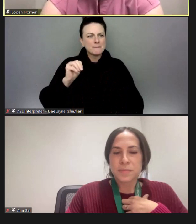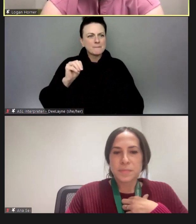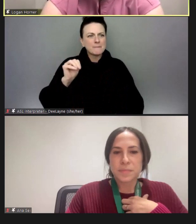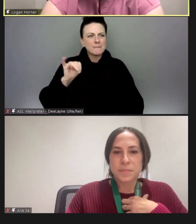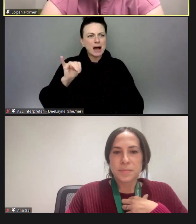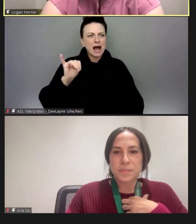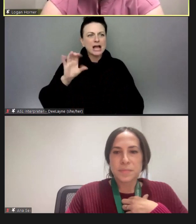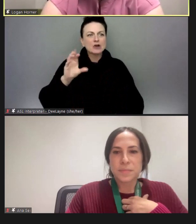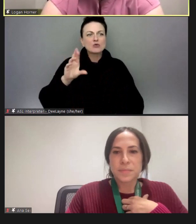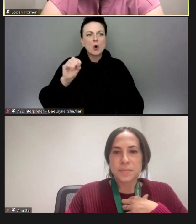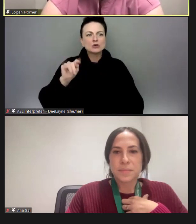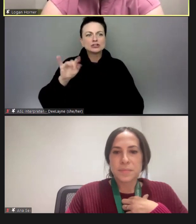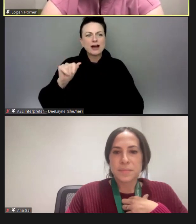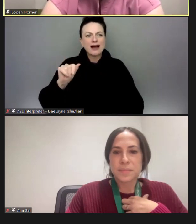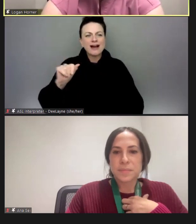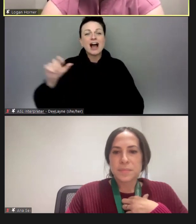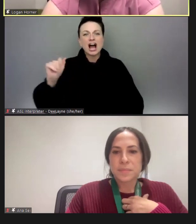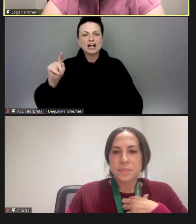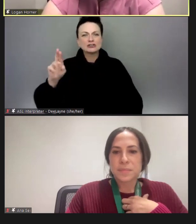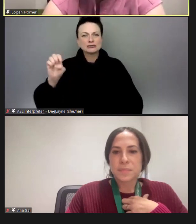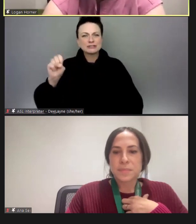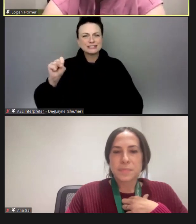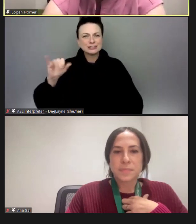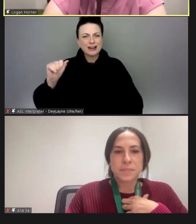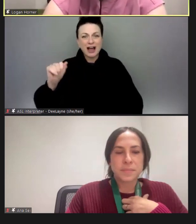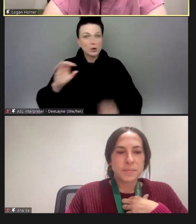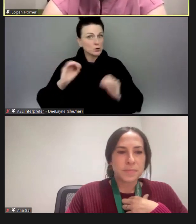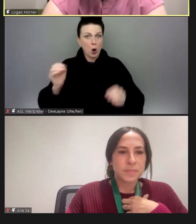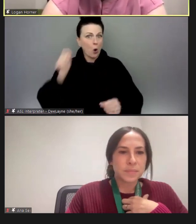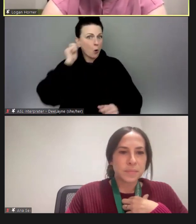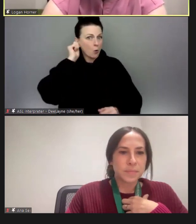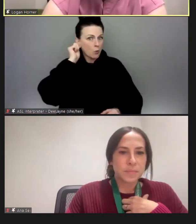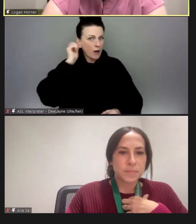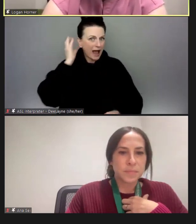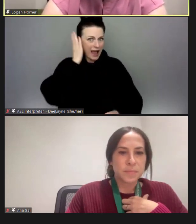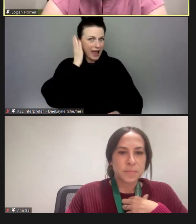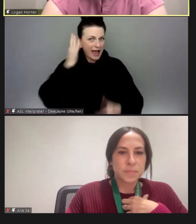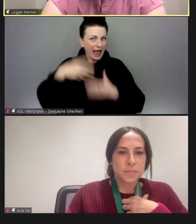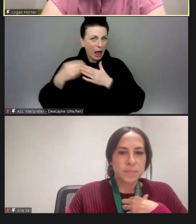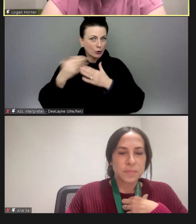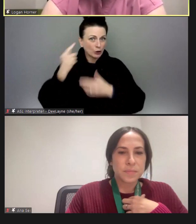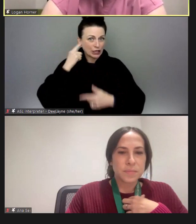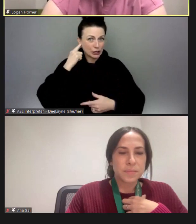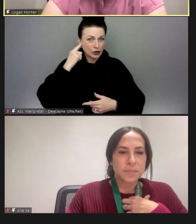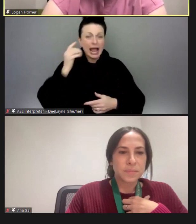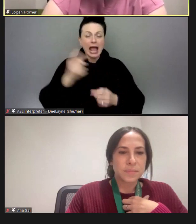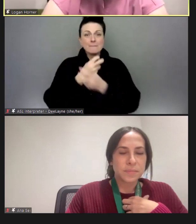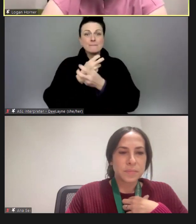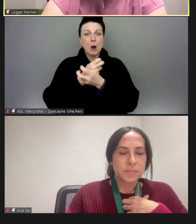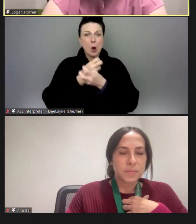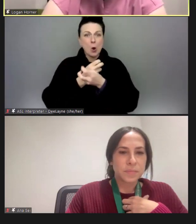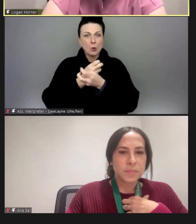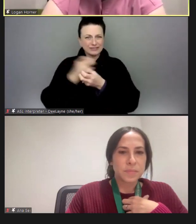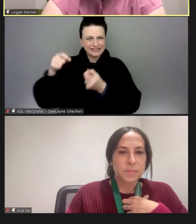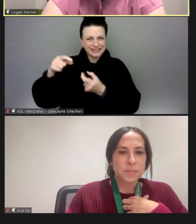have an outer ear and they're using a bone conduction hearing night of some